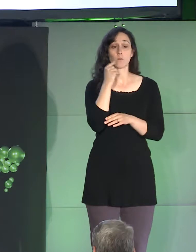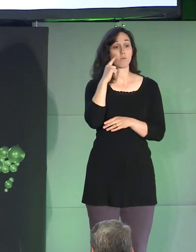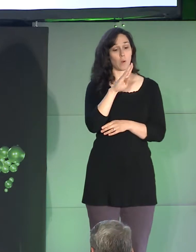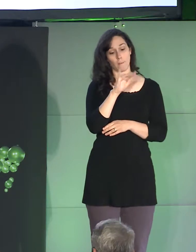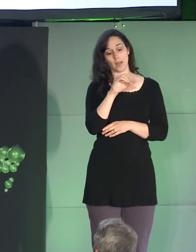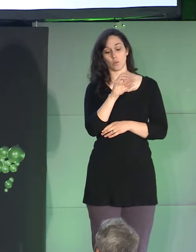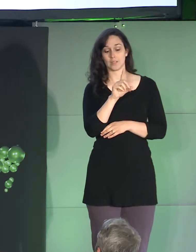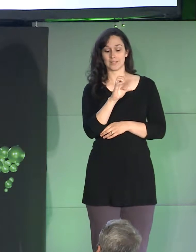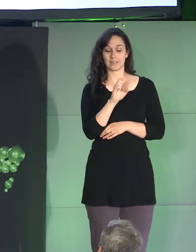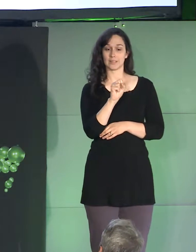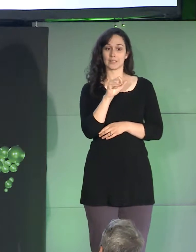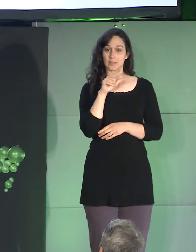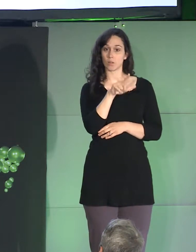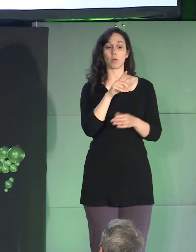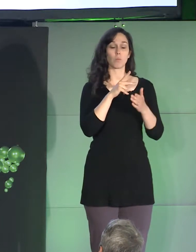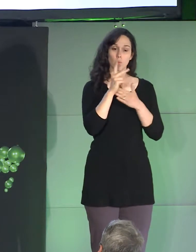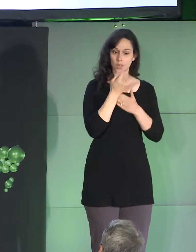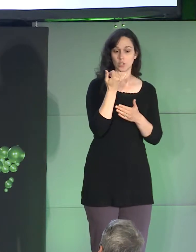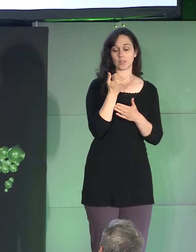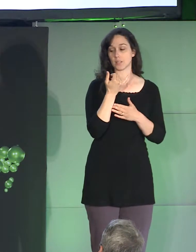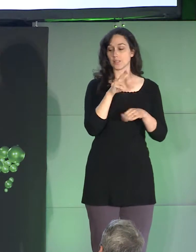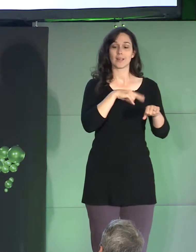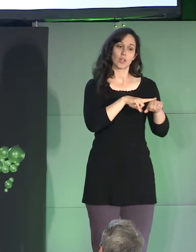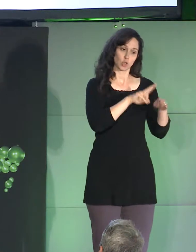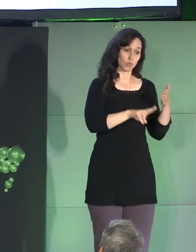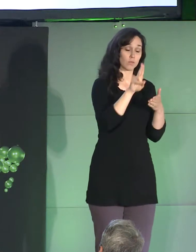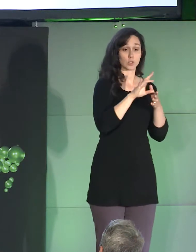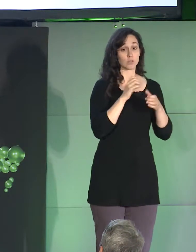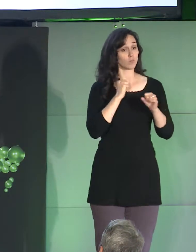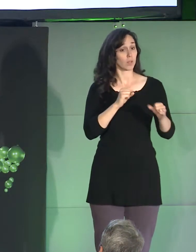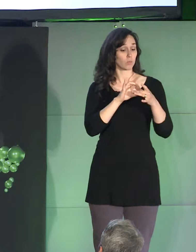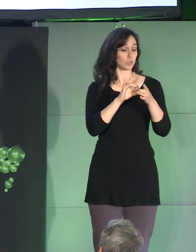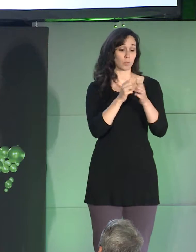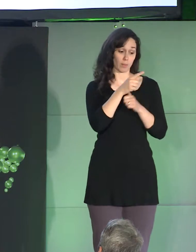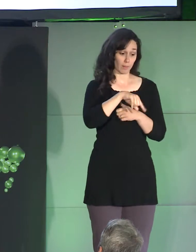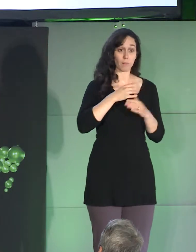at the National University, strengthening our relationship with them moving forward.